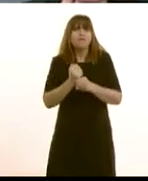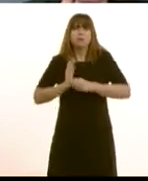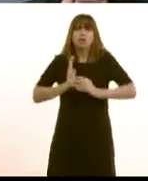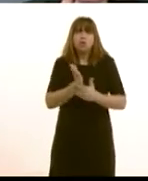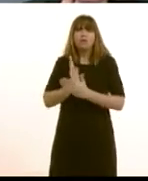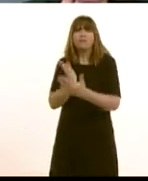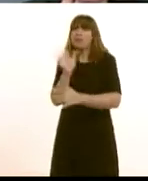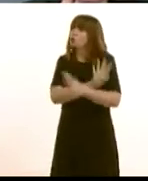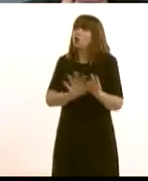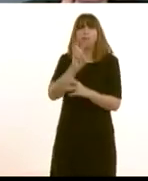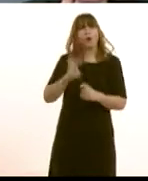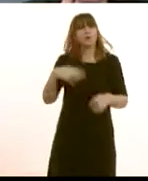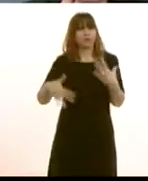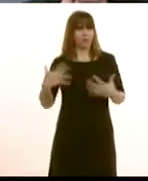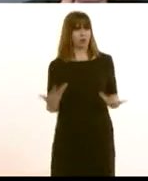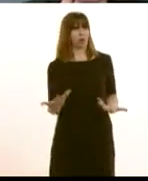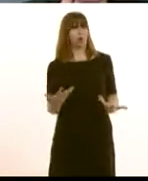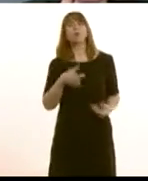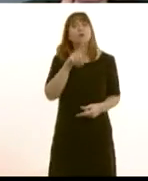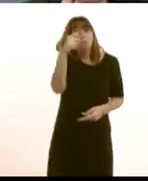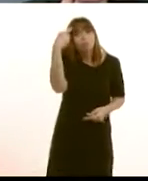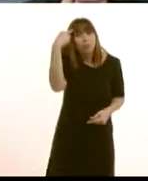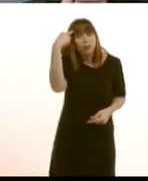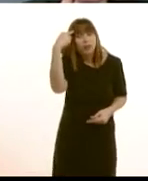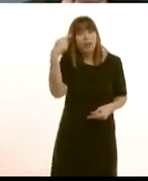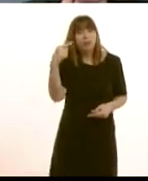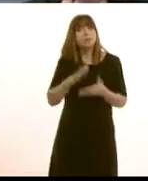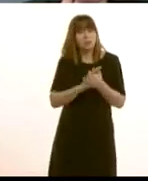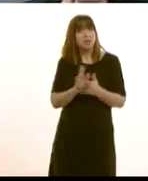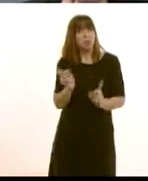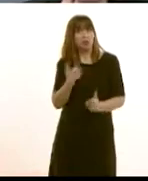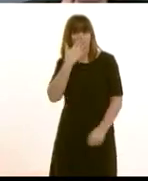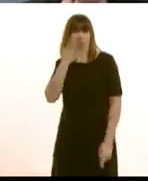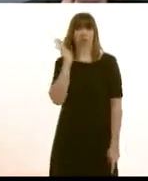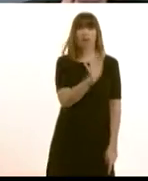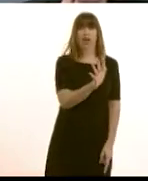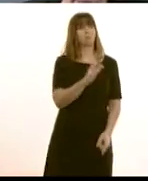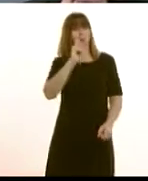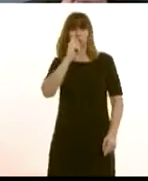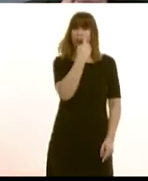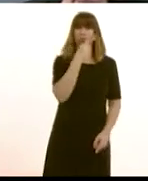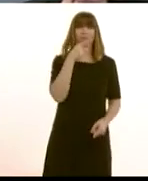of Wales. Do you not think that that is a damning indictment of the way that your Government